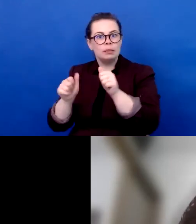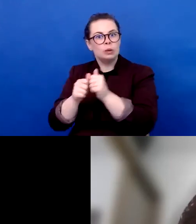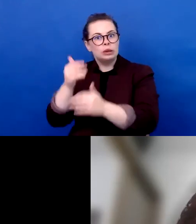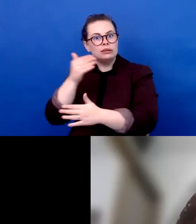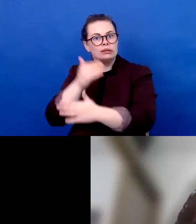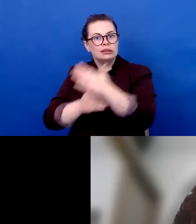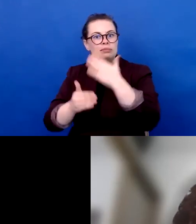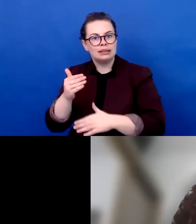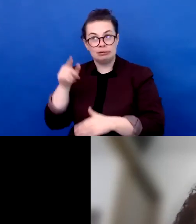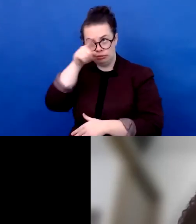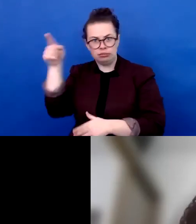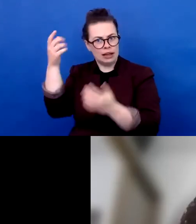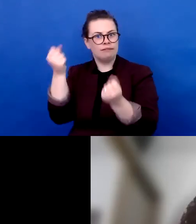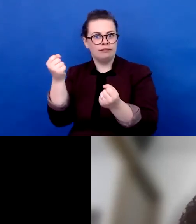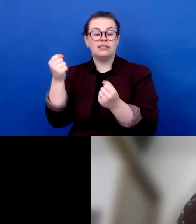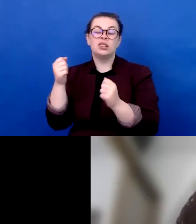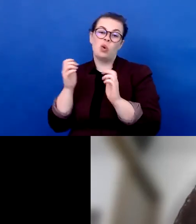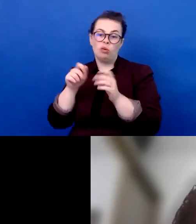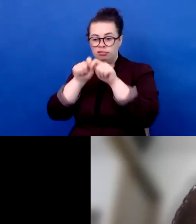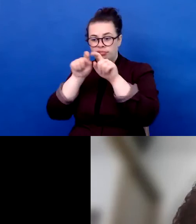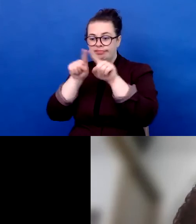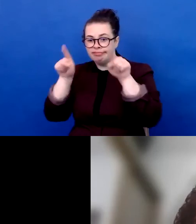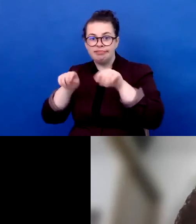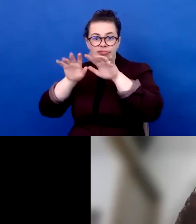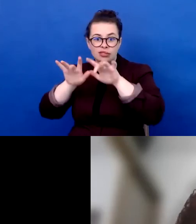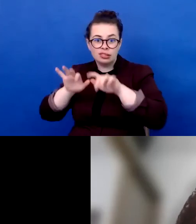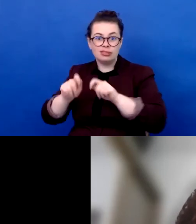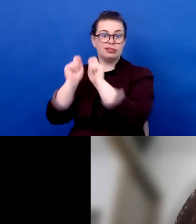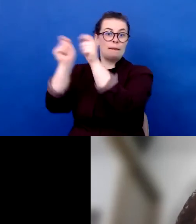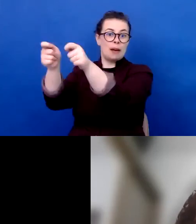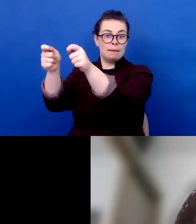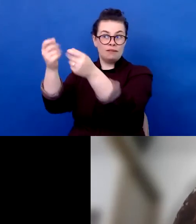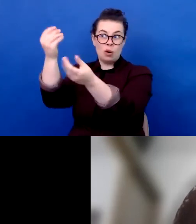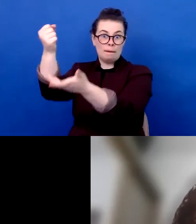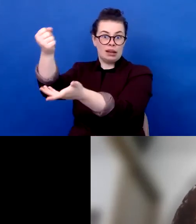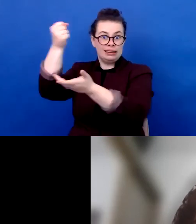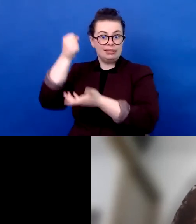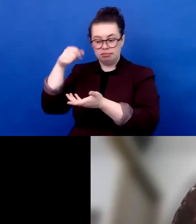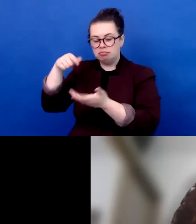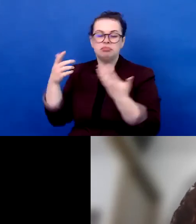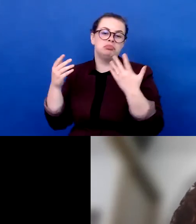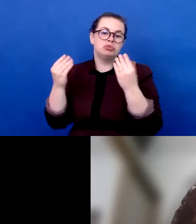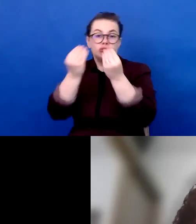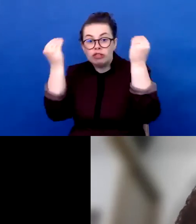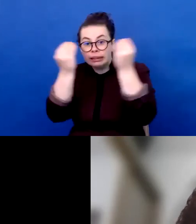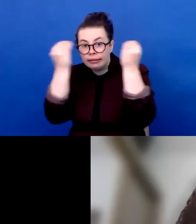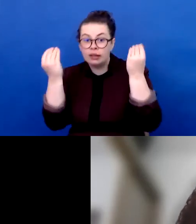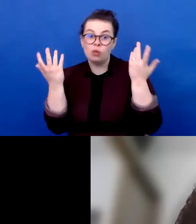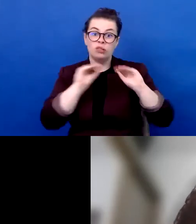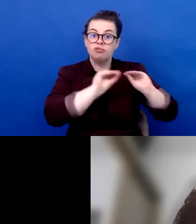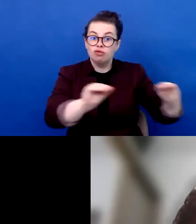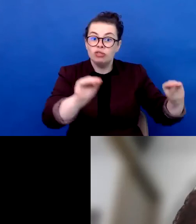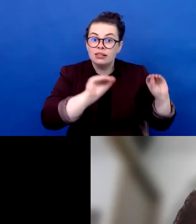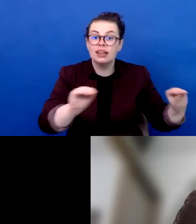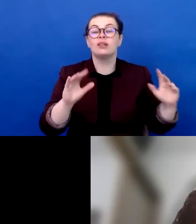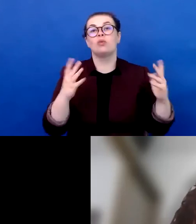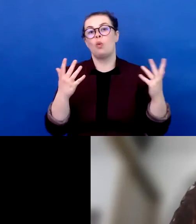in order to do projects to do trainings uh that they can use in order to improve their expertise